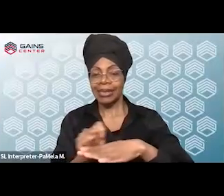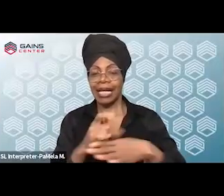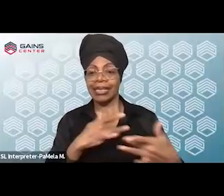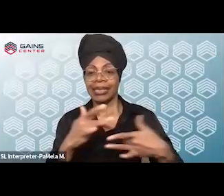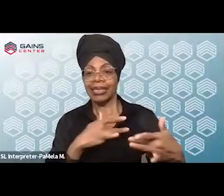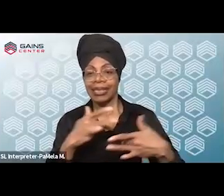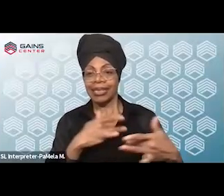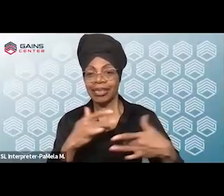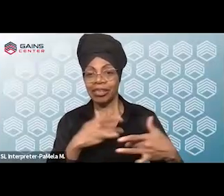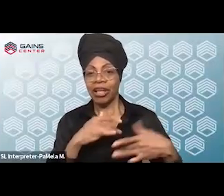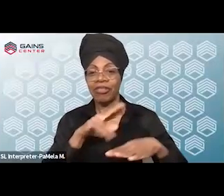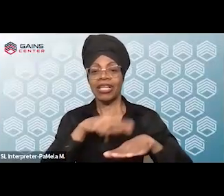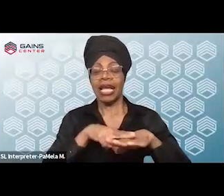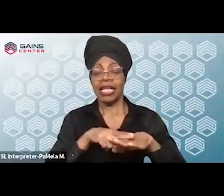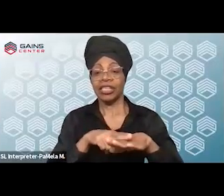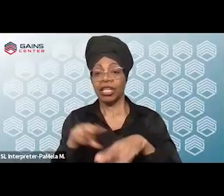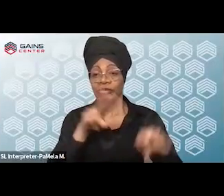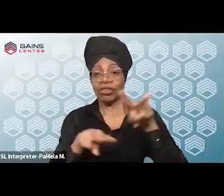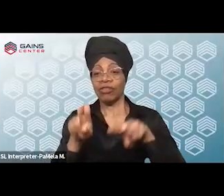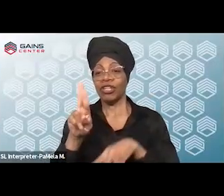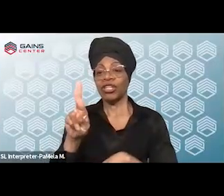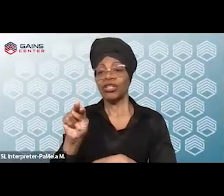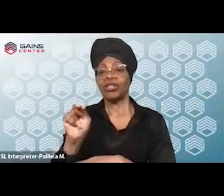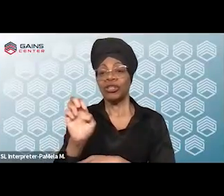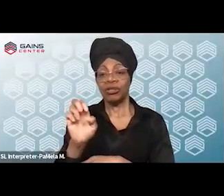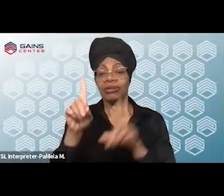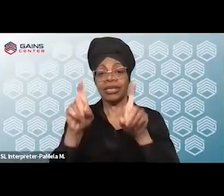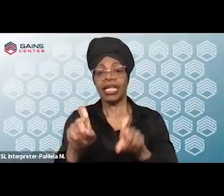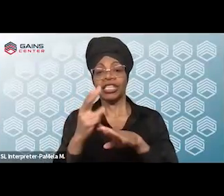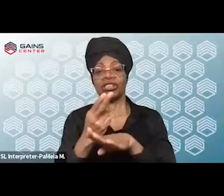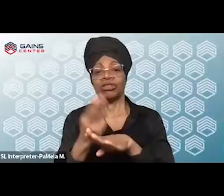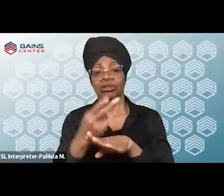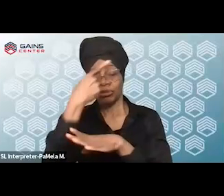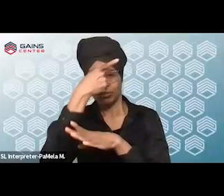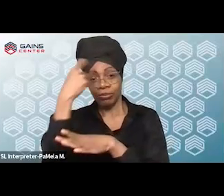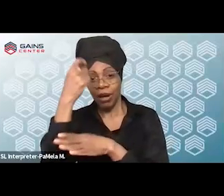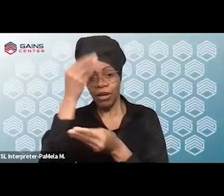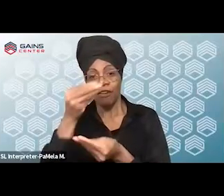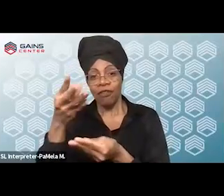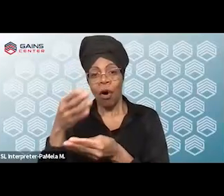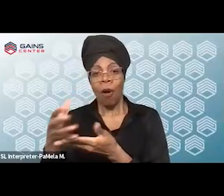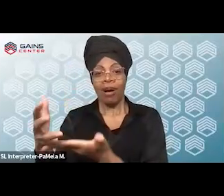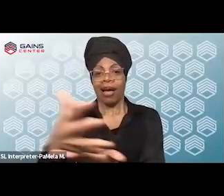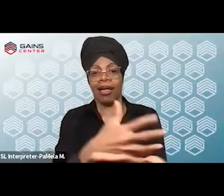of observed urine testing and use trauma-informed collection practices in cases